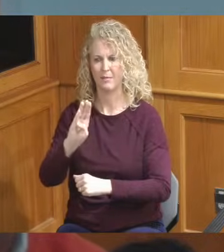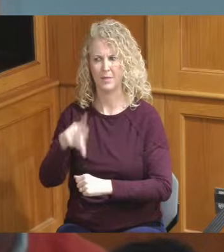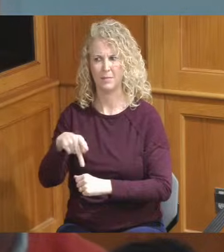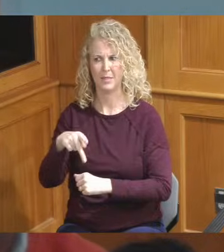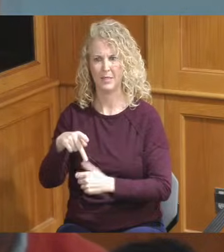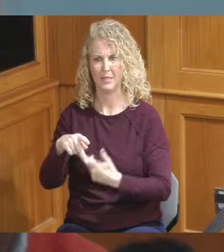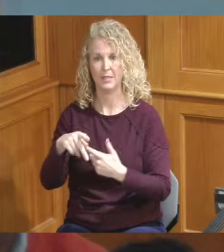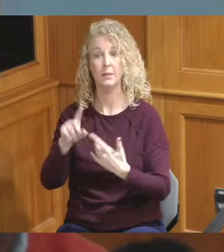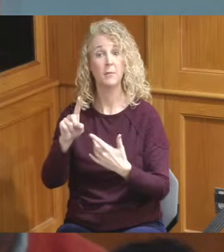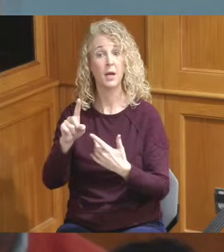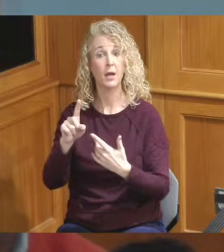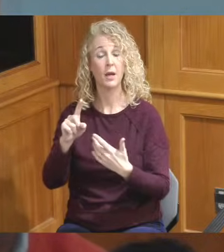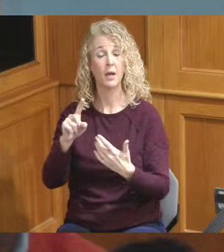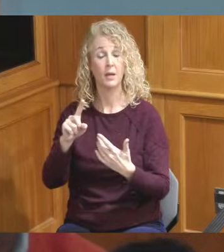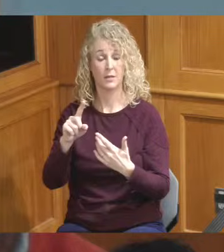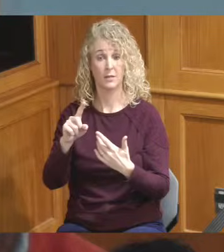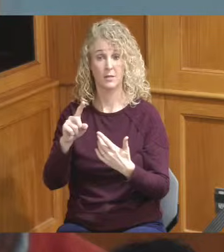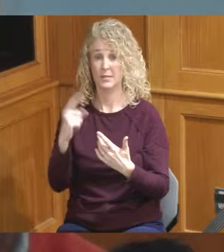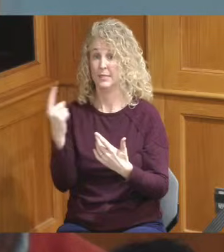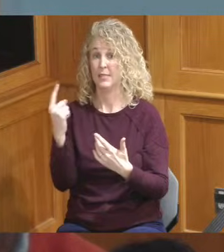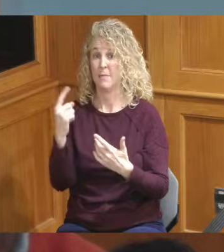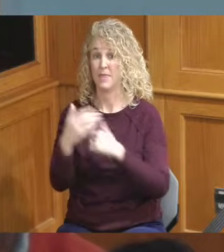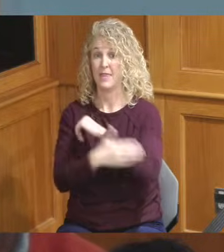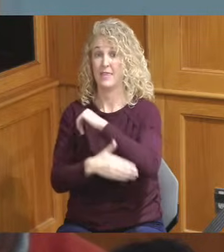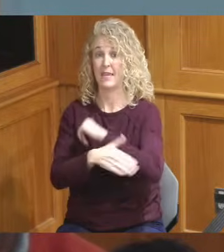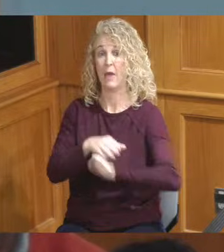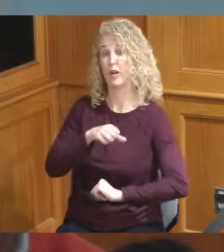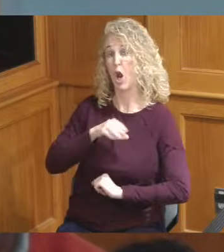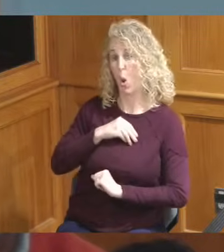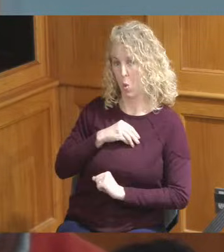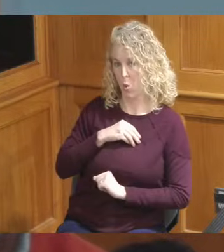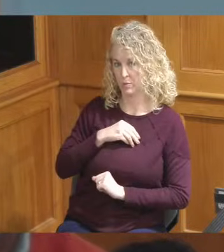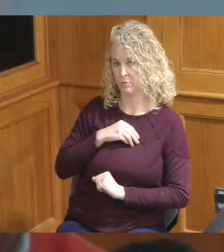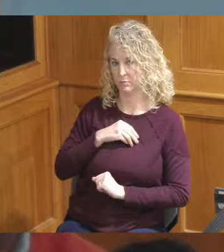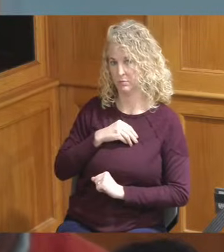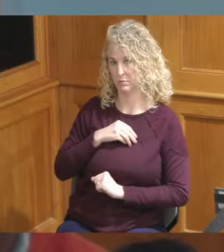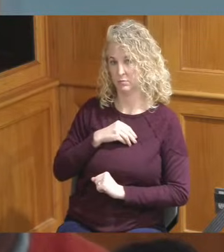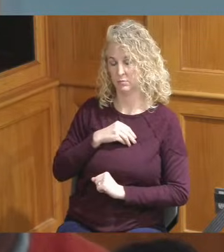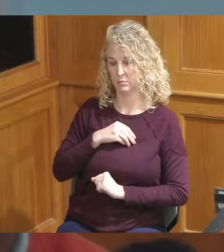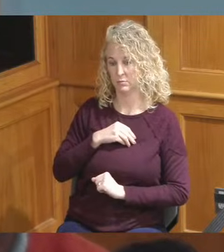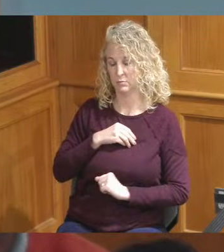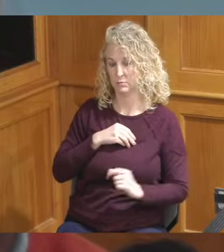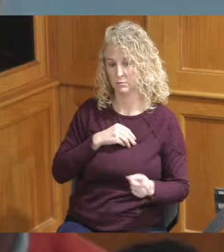Um, but it also will be something that the county owns. It's not something that it's that we'll